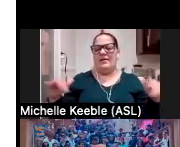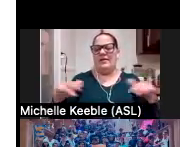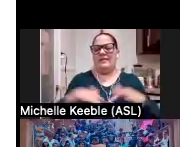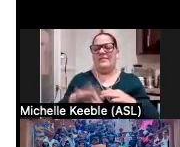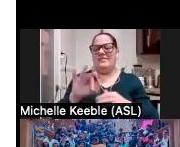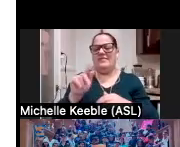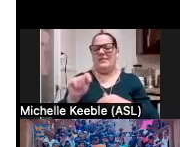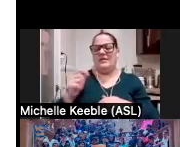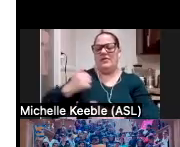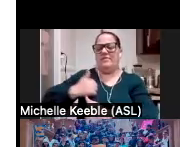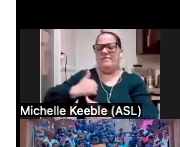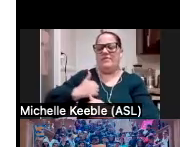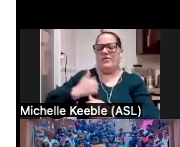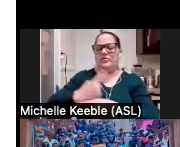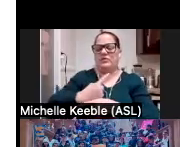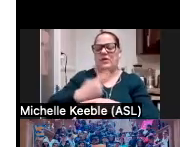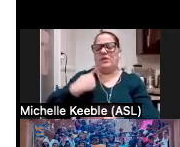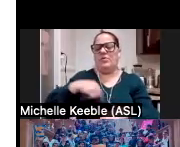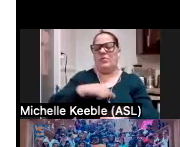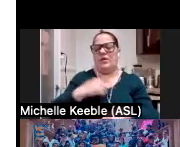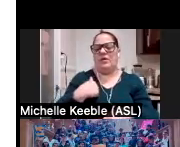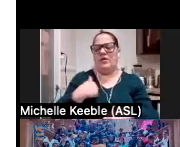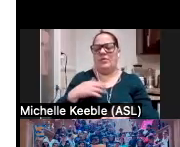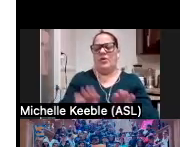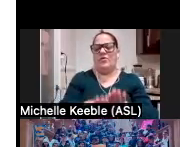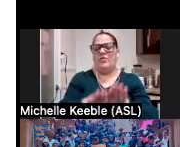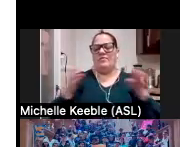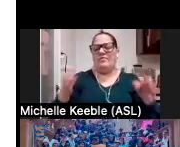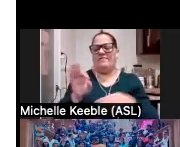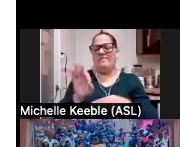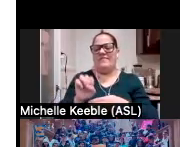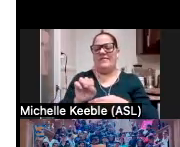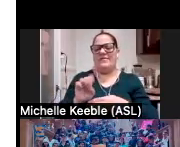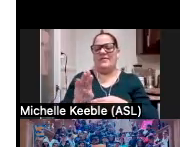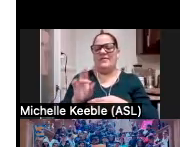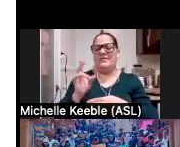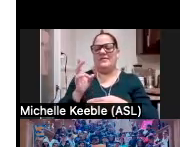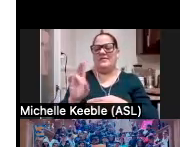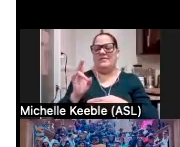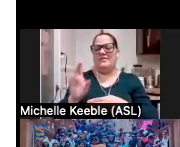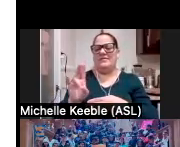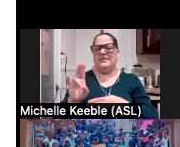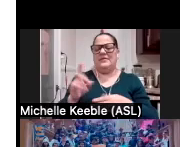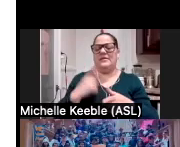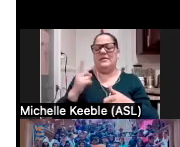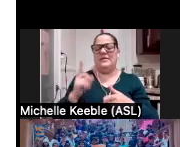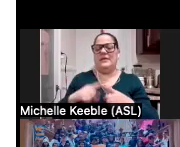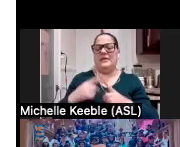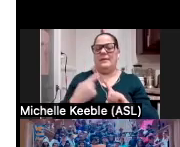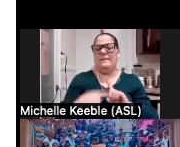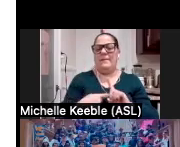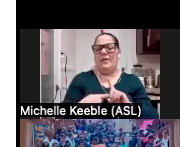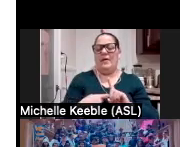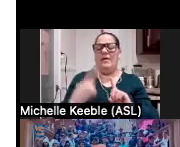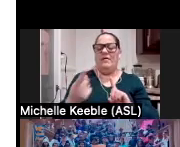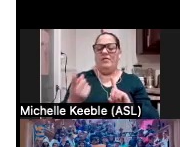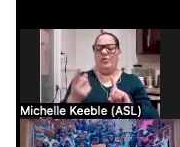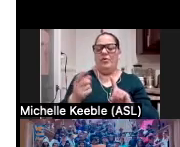Day. And now it's going to be open on February 17th. So, next month. Um if you guys are able to